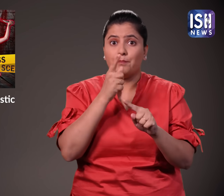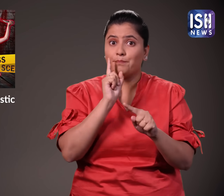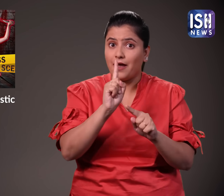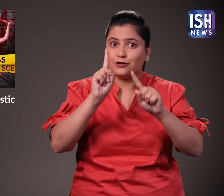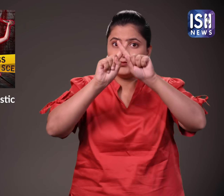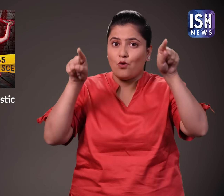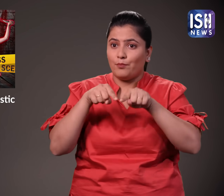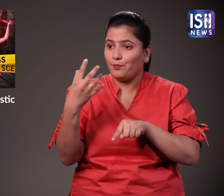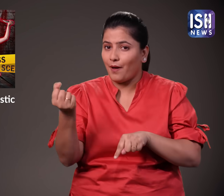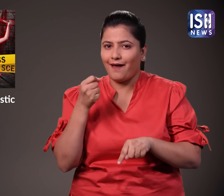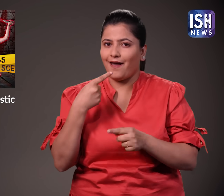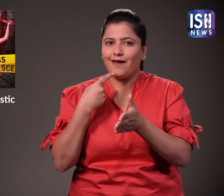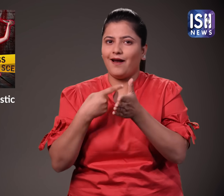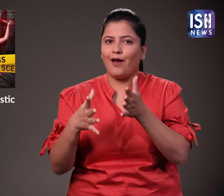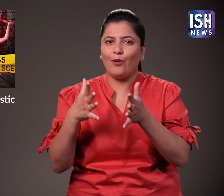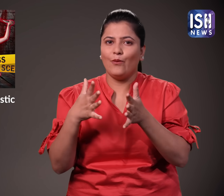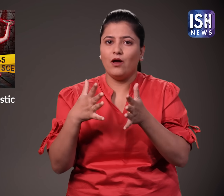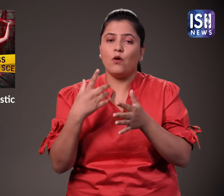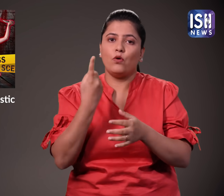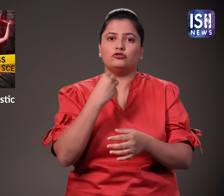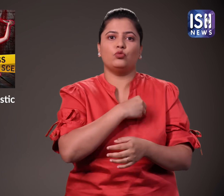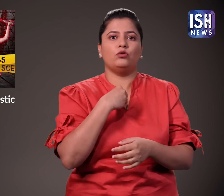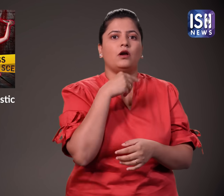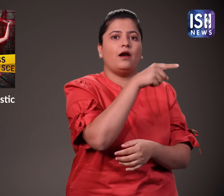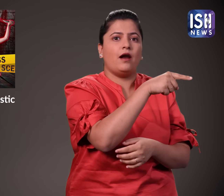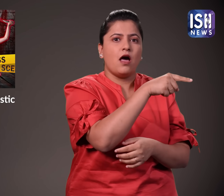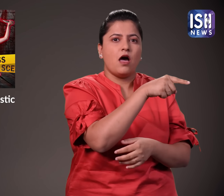Those sedatives required a prescription and couldn't be bought directly from shops.